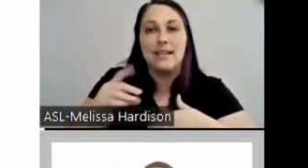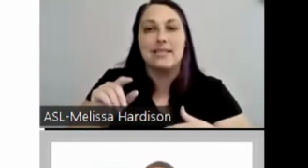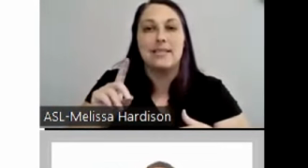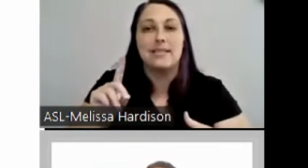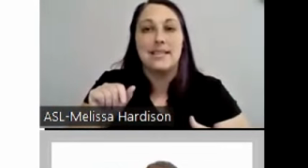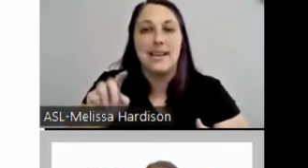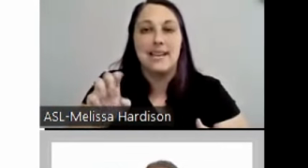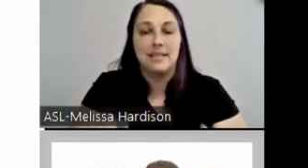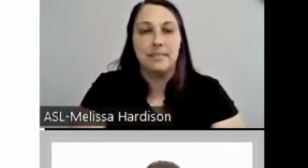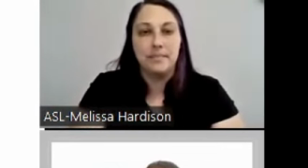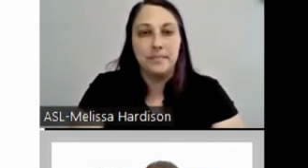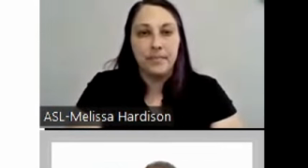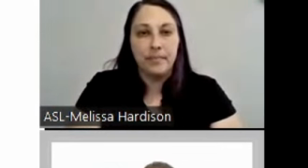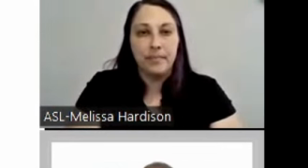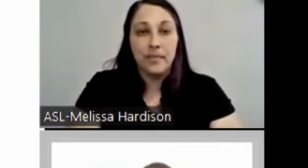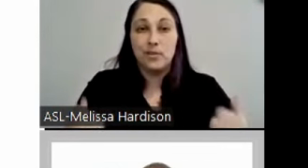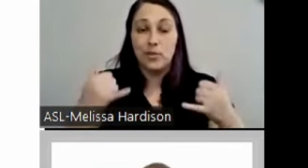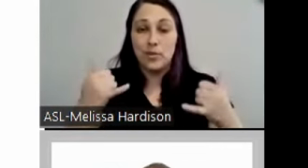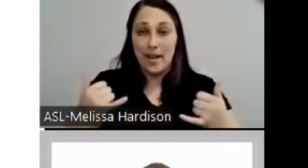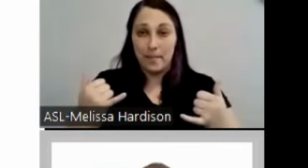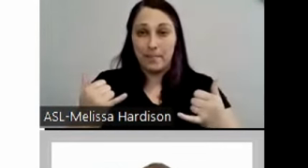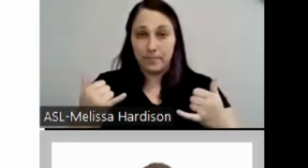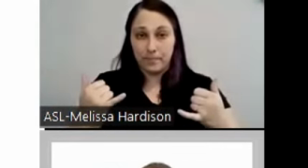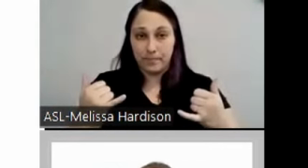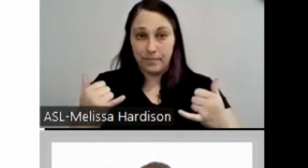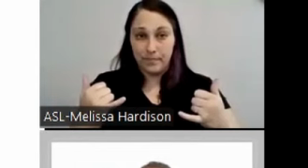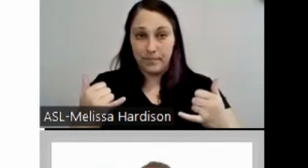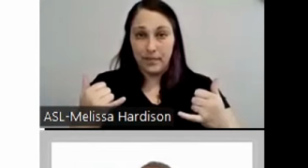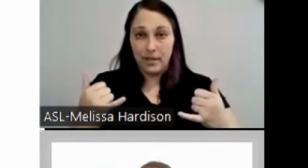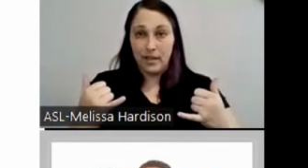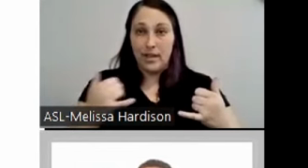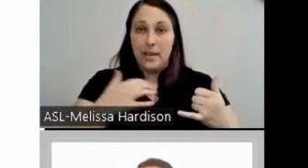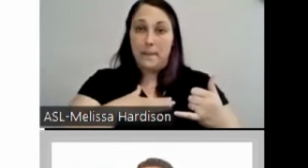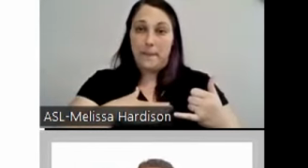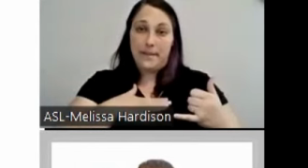There are many partners here today that her own that, and many more